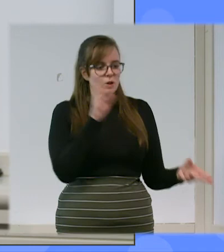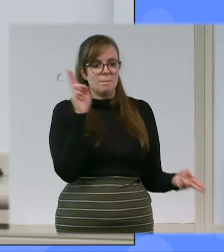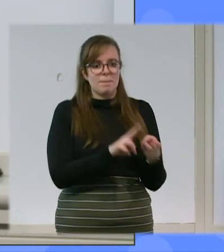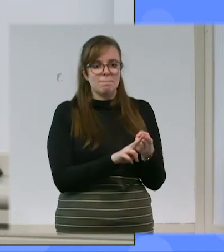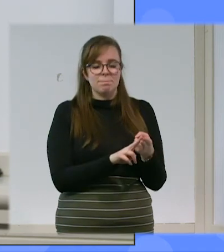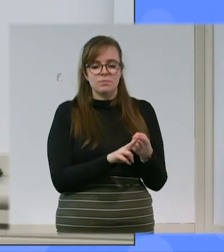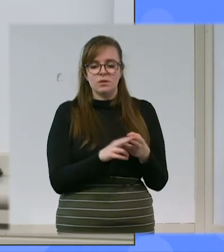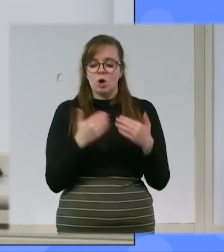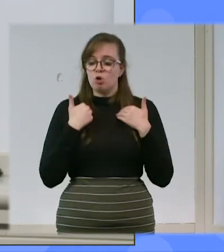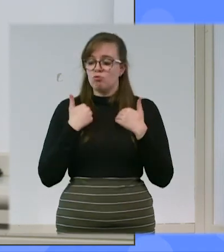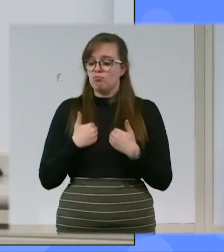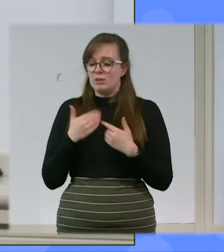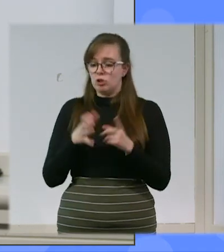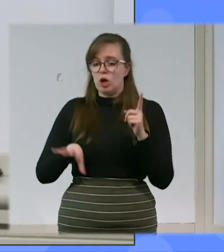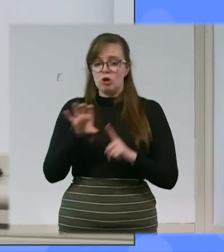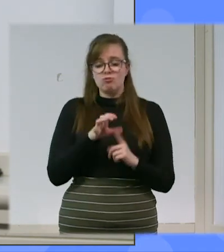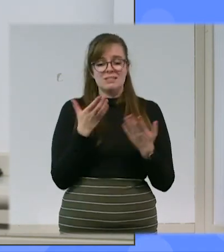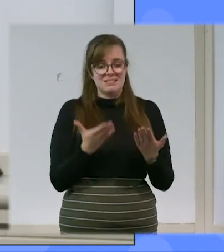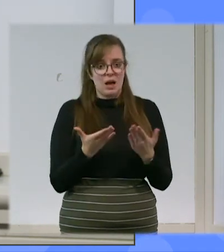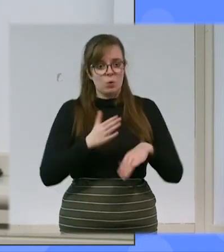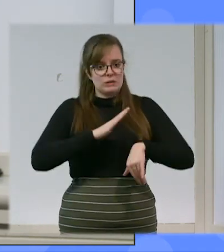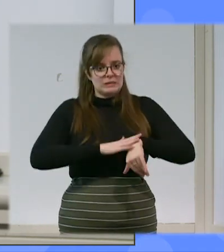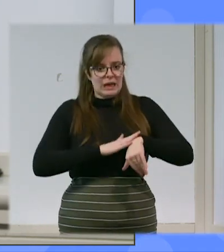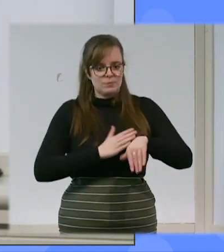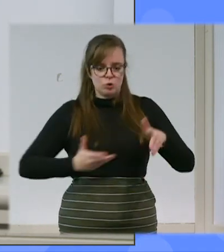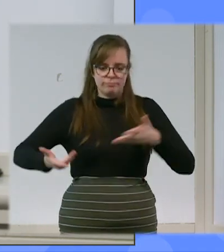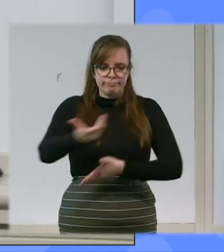countries actually it's now time to have a conversation about have we arrived